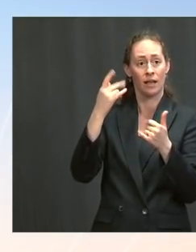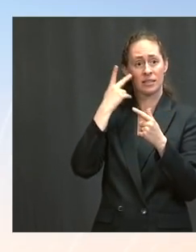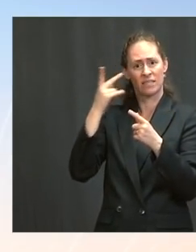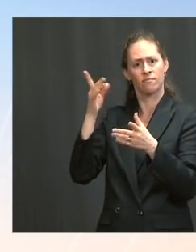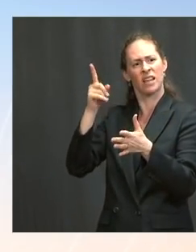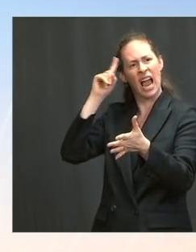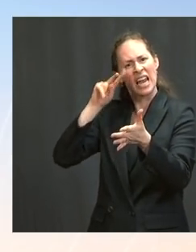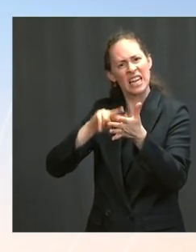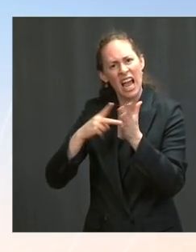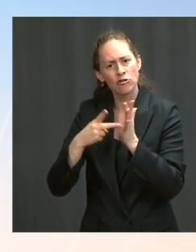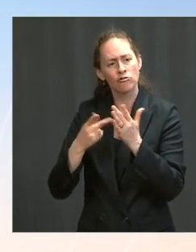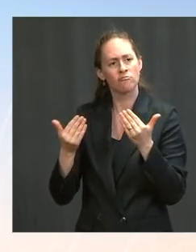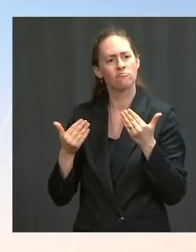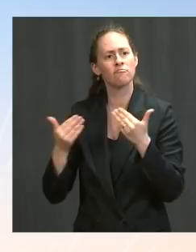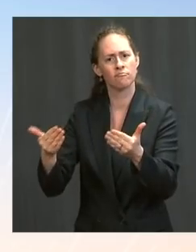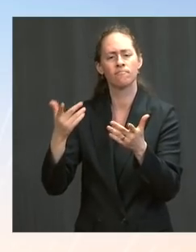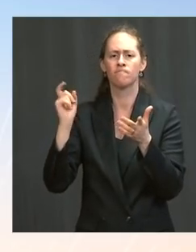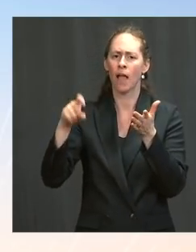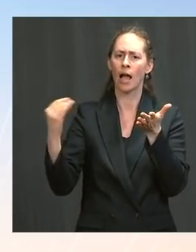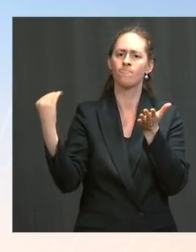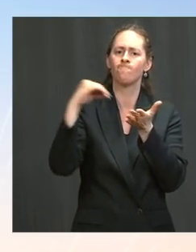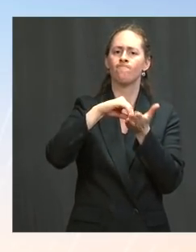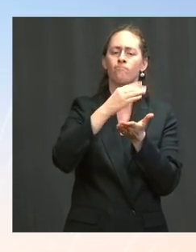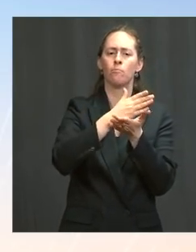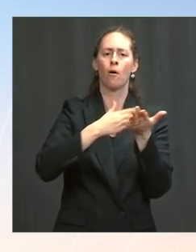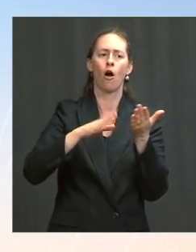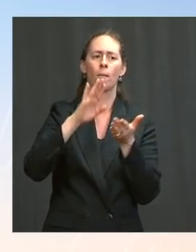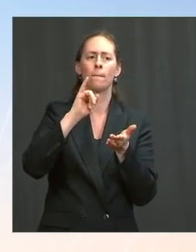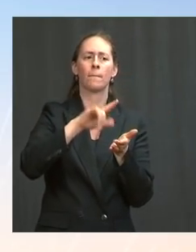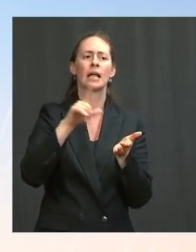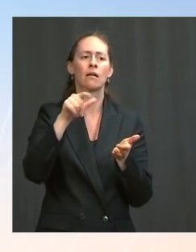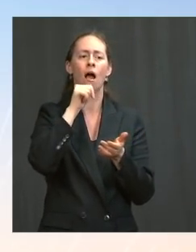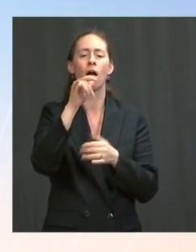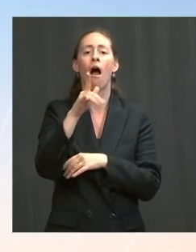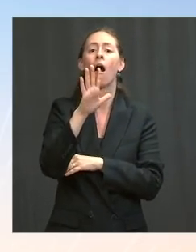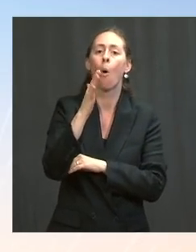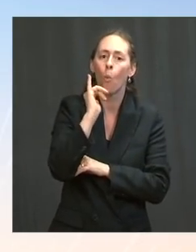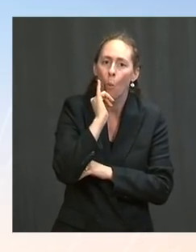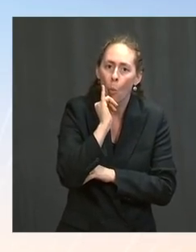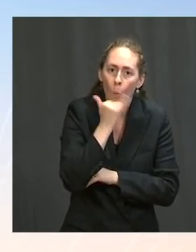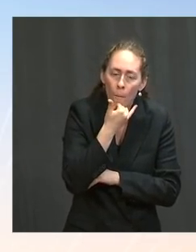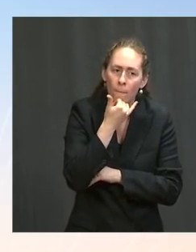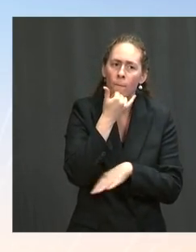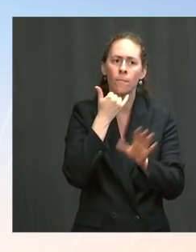The Press: -- as well as if it just happens as they're in police custody. So both pieces should be in it.